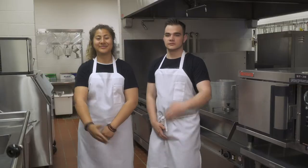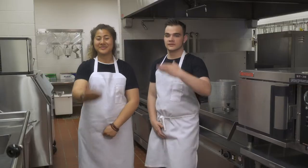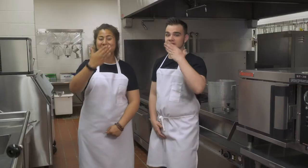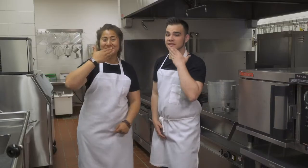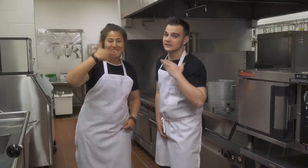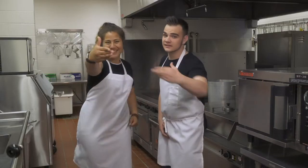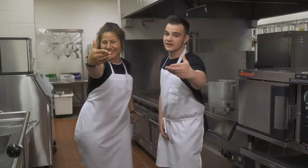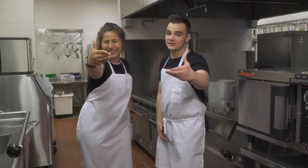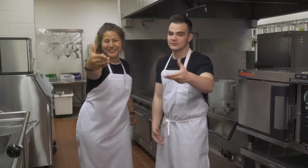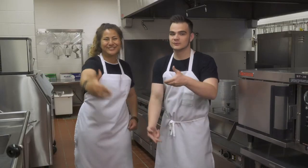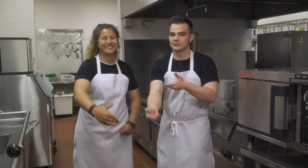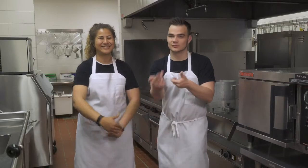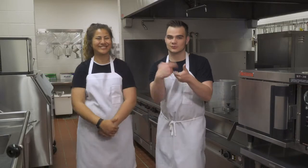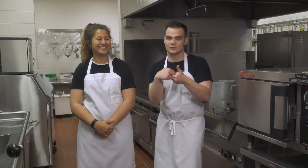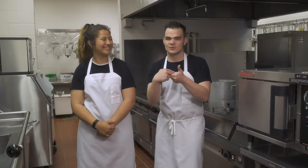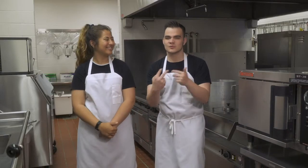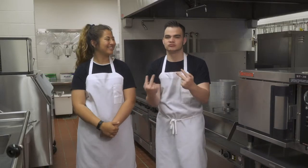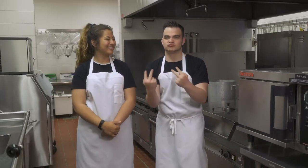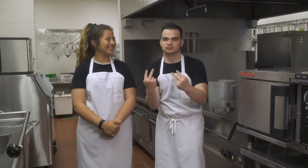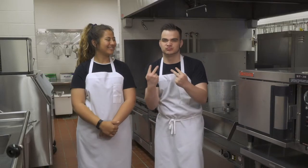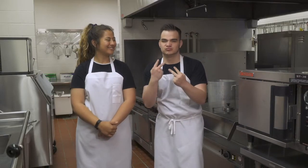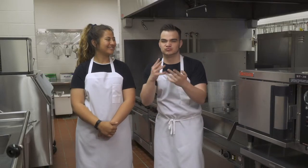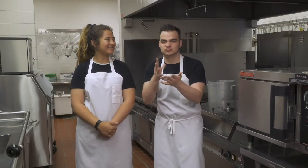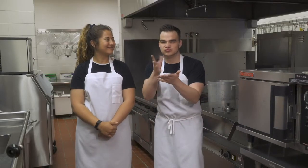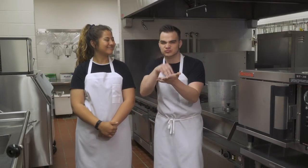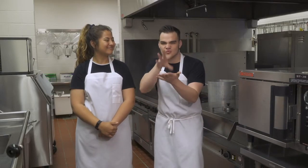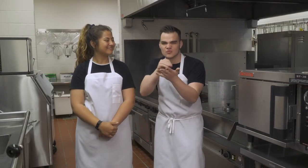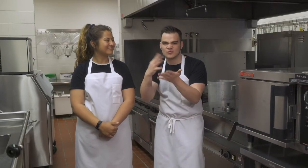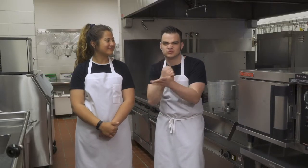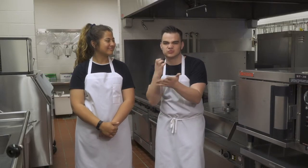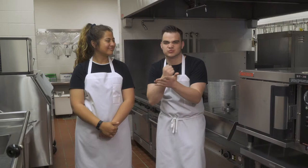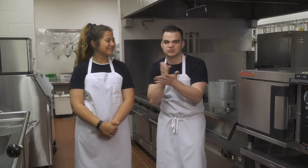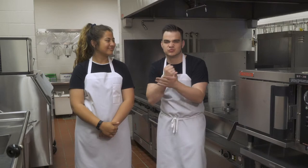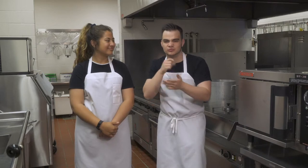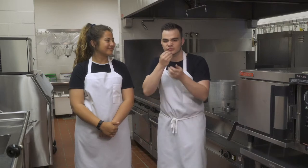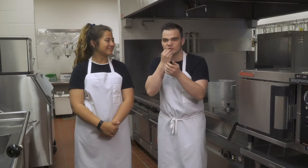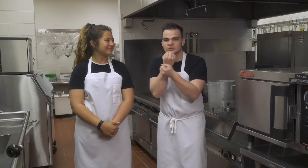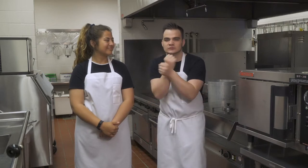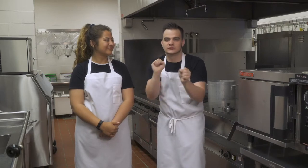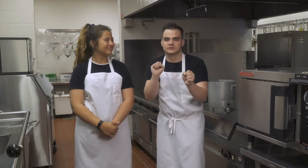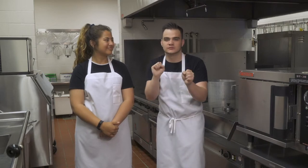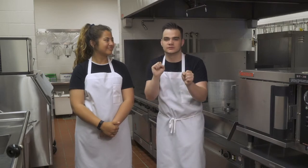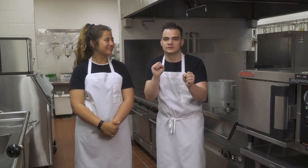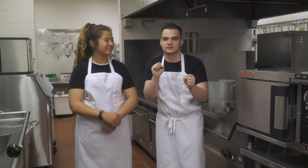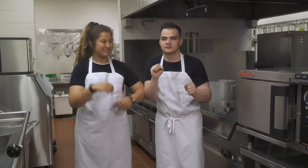Thank you! TRAVIS: Thank you for joining us to learn about your role in keeping food safe.